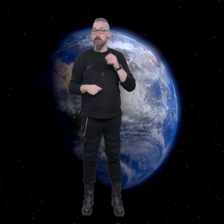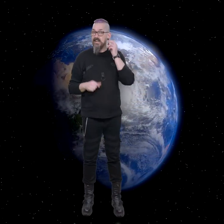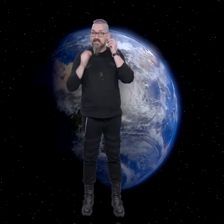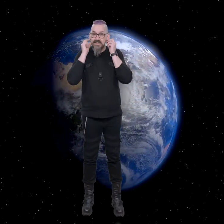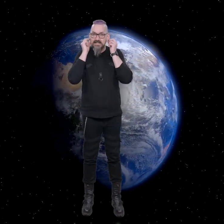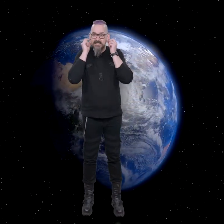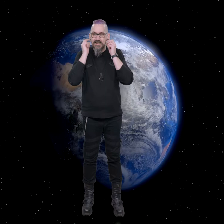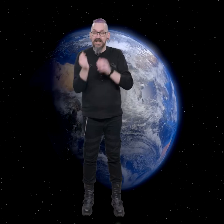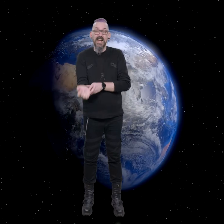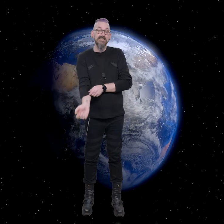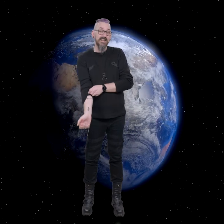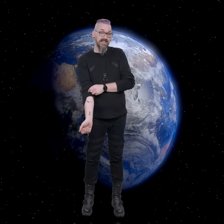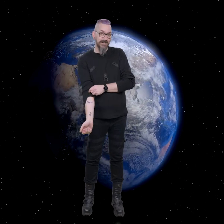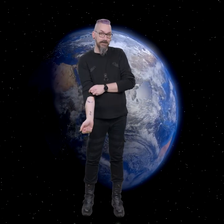Piercings, Tattoos,